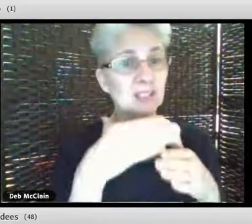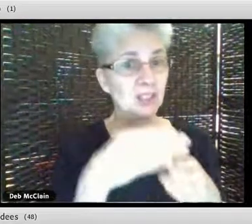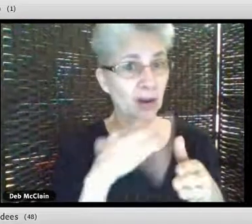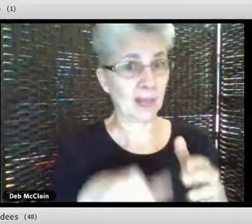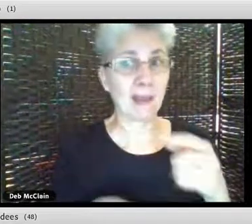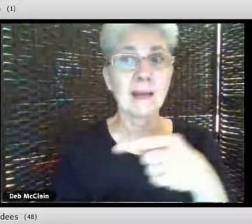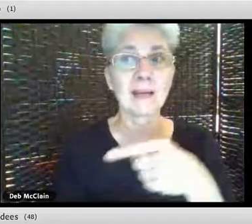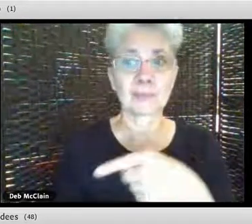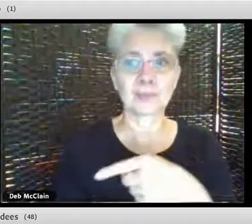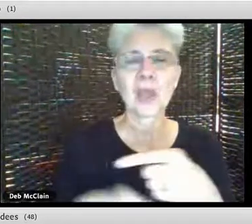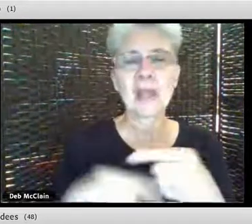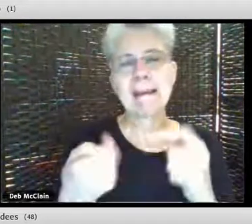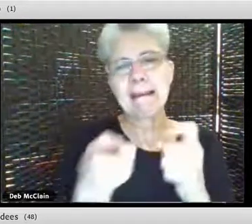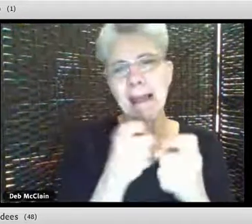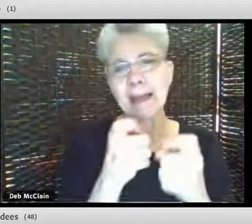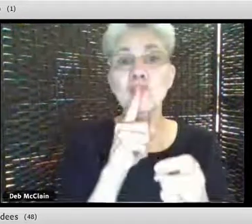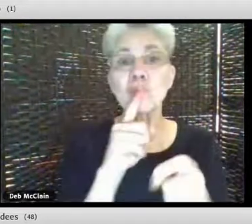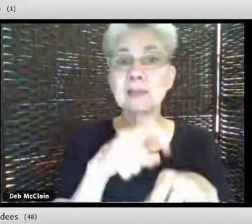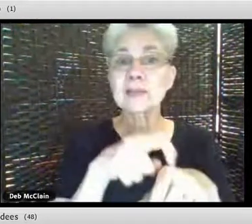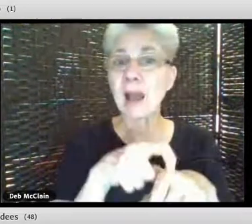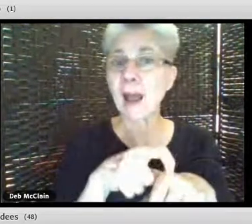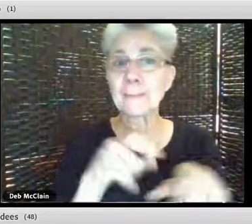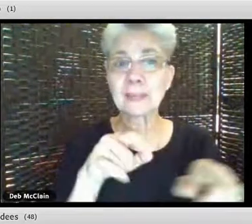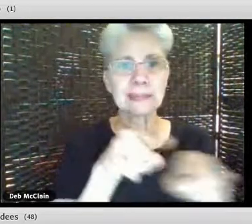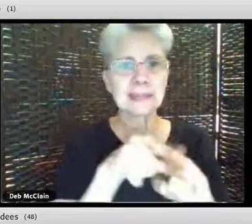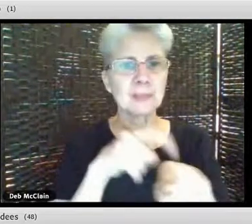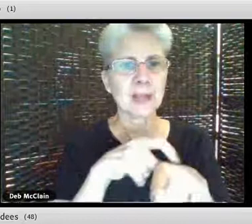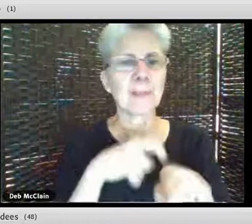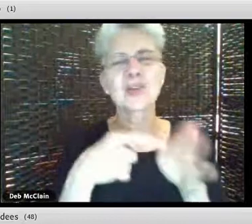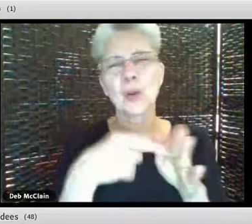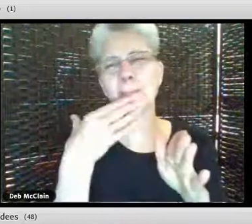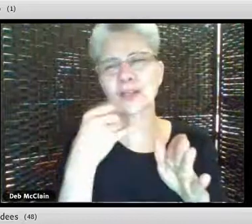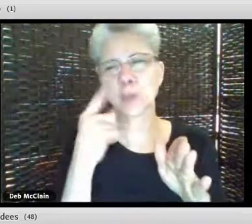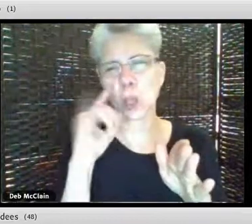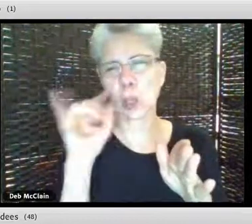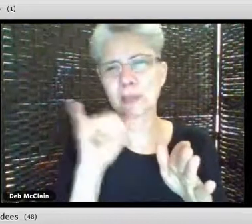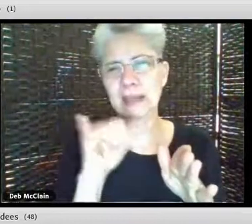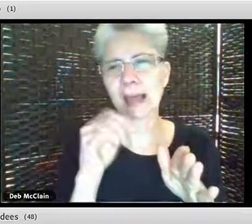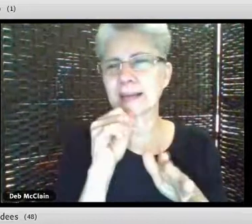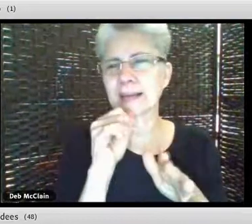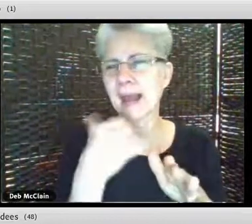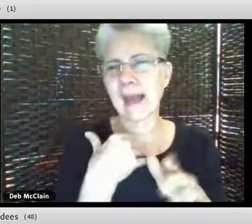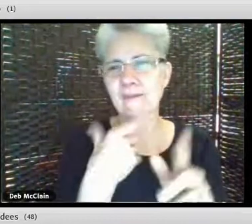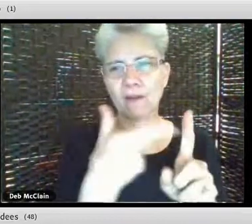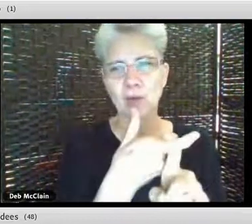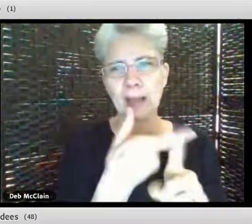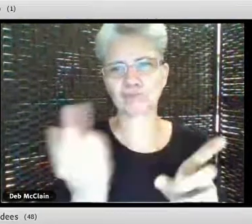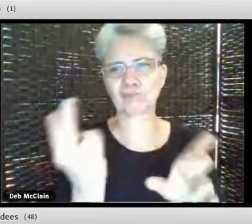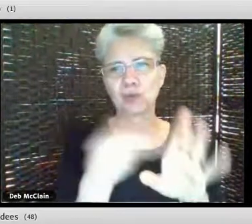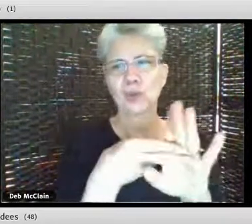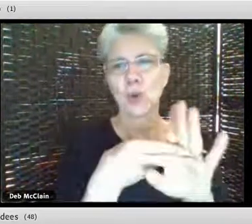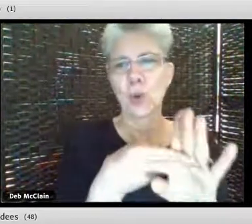So if you share it with anybody, like I showed you, that little share, you can edit in real-time, and this is the best I can do